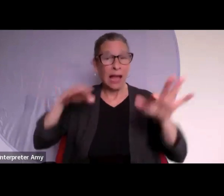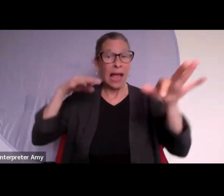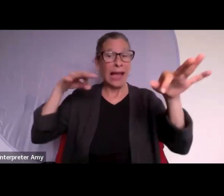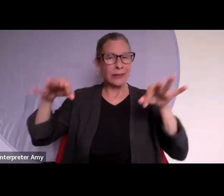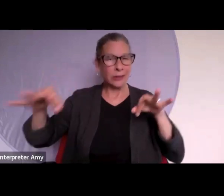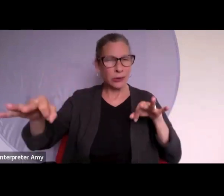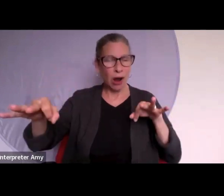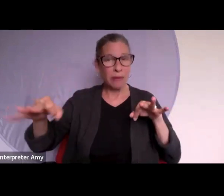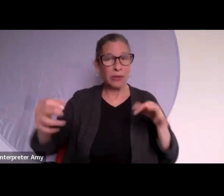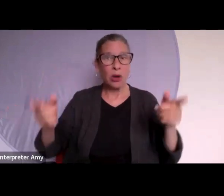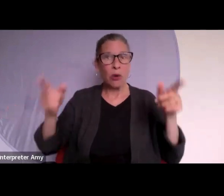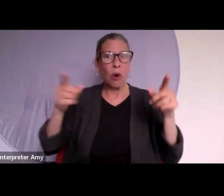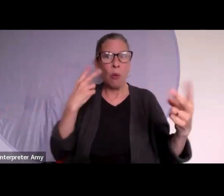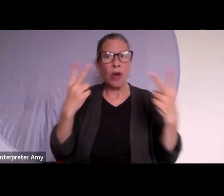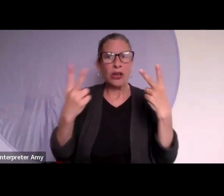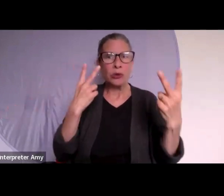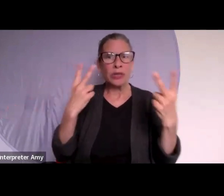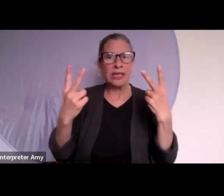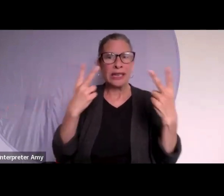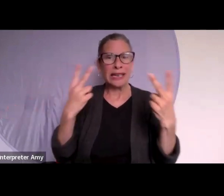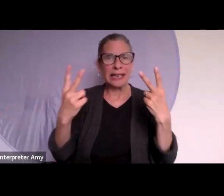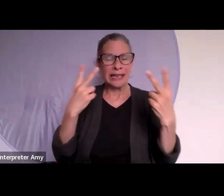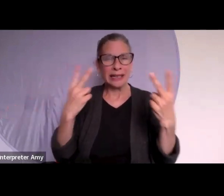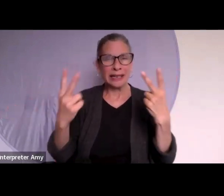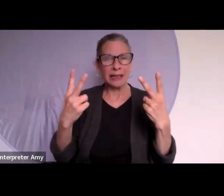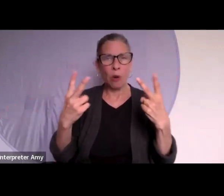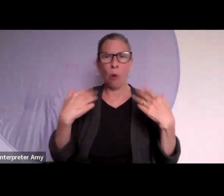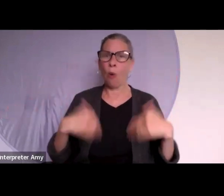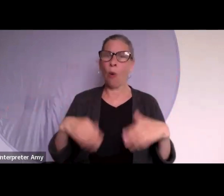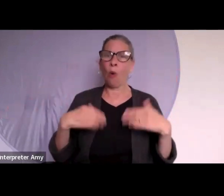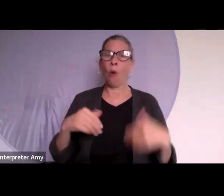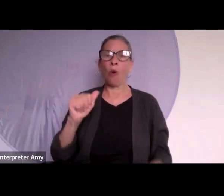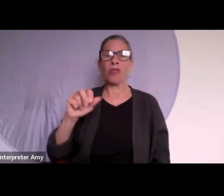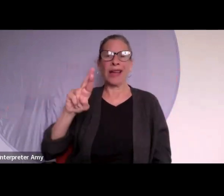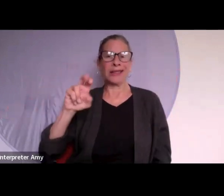what's being seen. This is an art form. This is something that